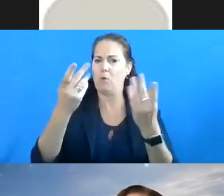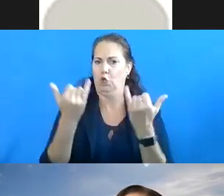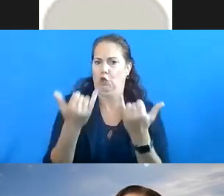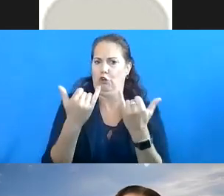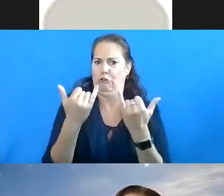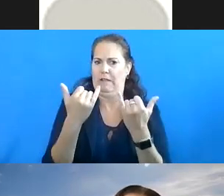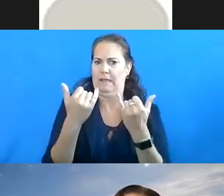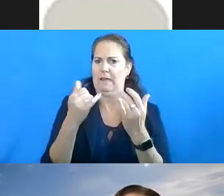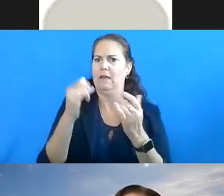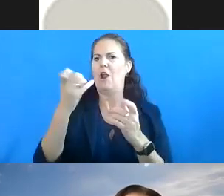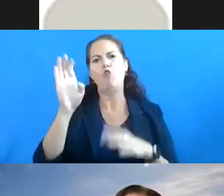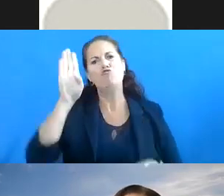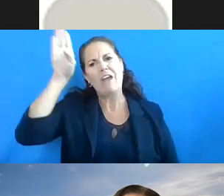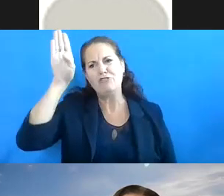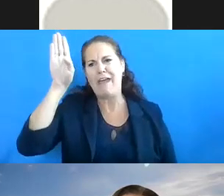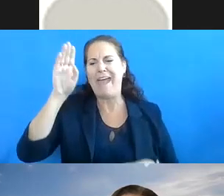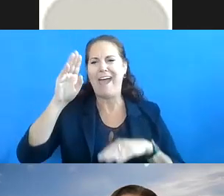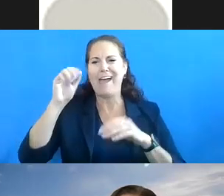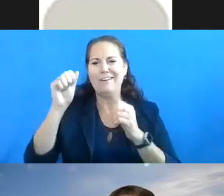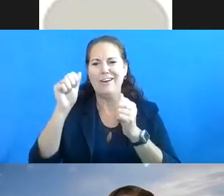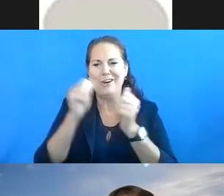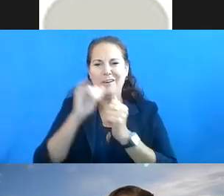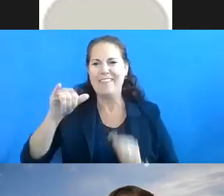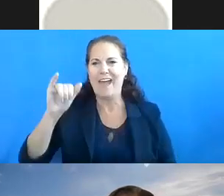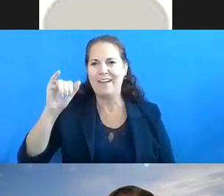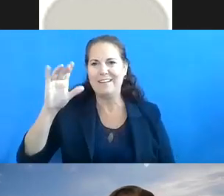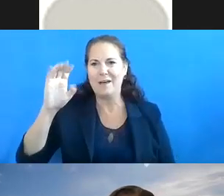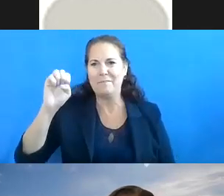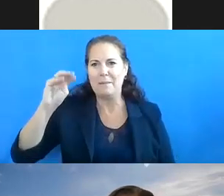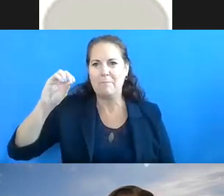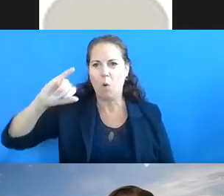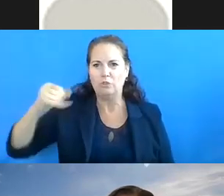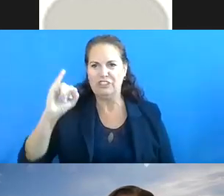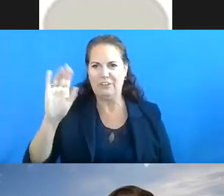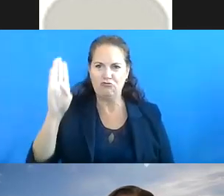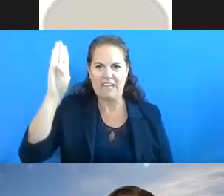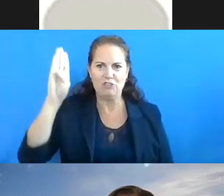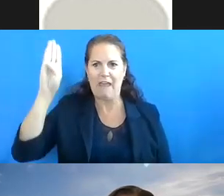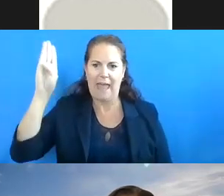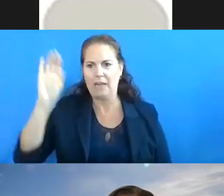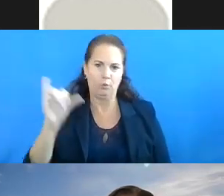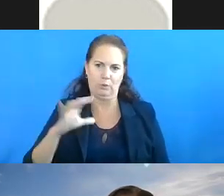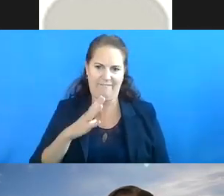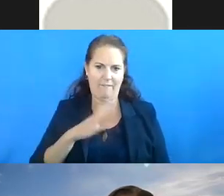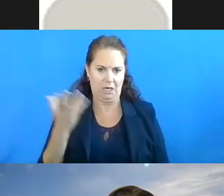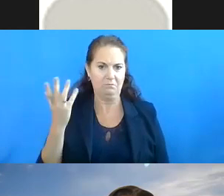If you want to raise your hand too, go ahead and just raise your hand. Hi Ben.